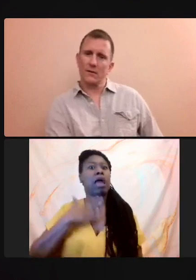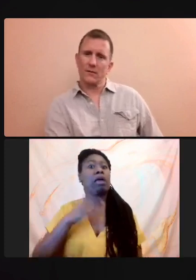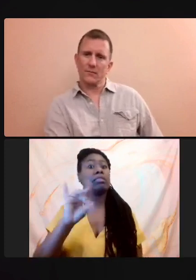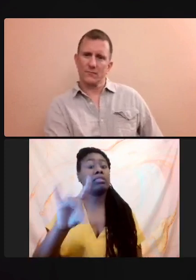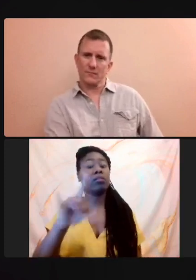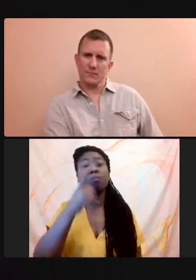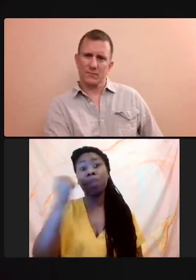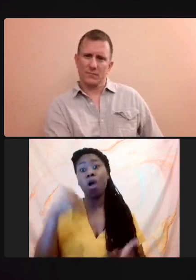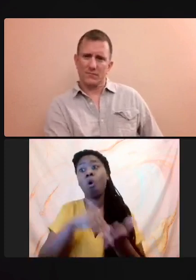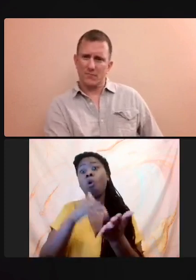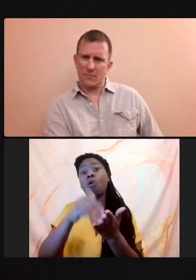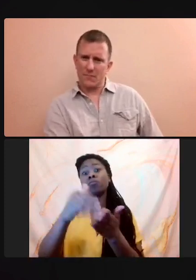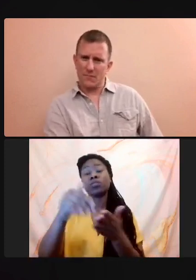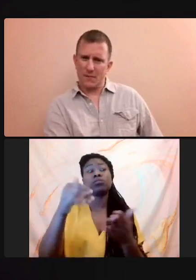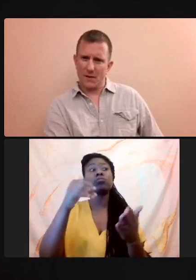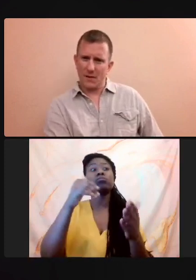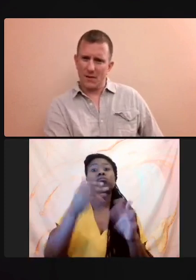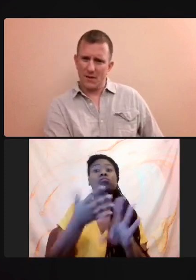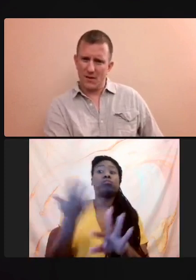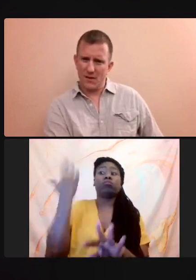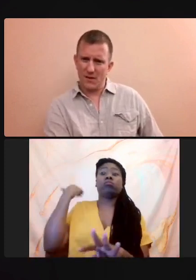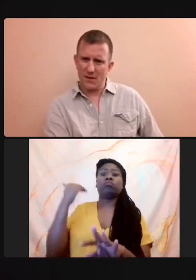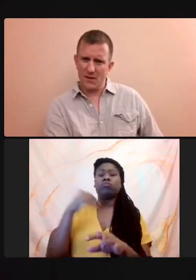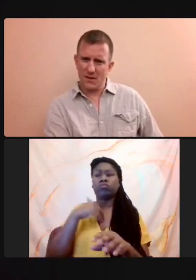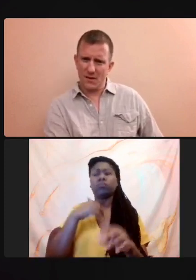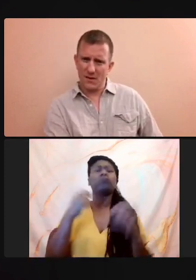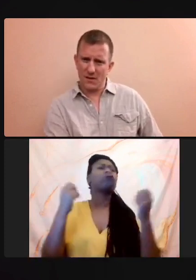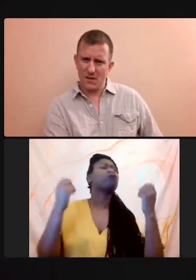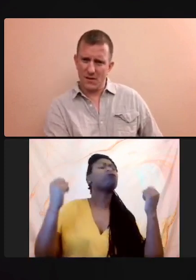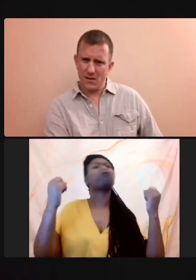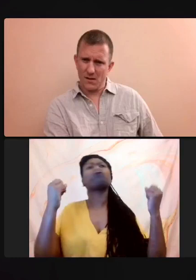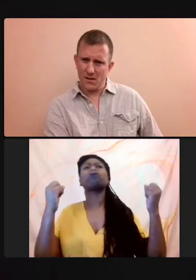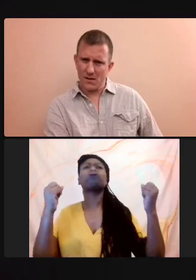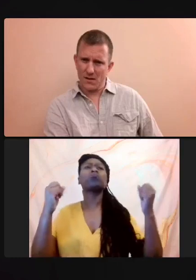And we can we can work through that together. So that may be a way that a deaf mentor could help with voicing skills.